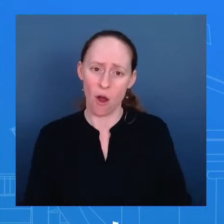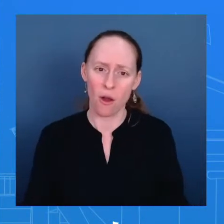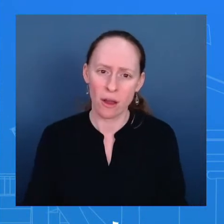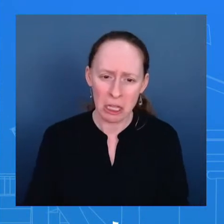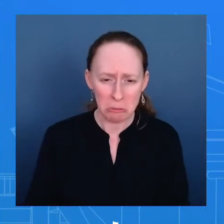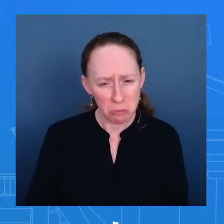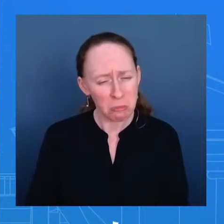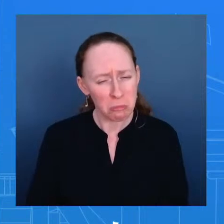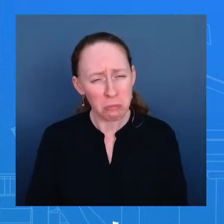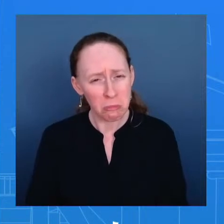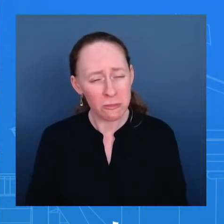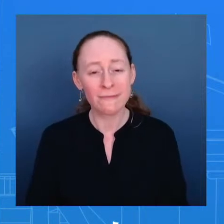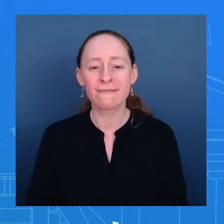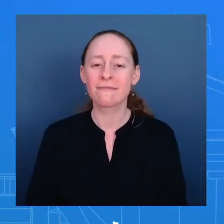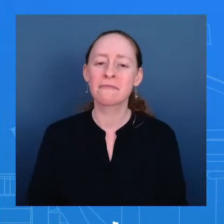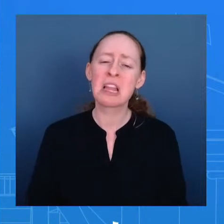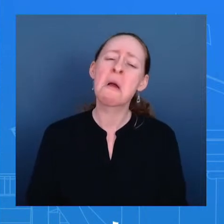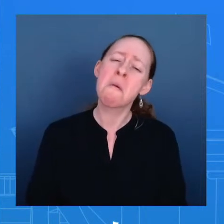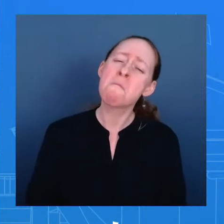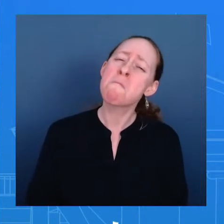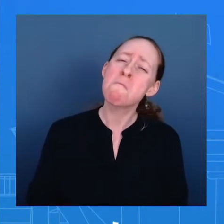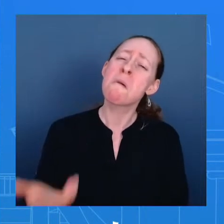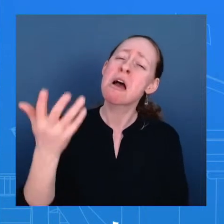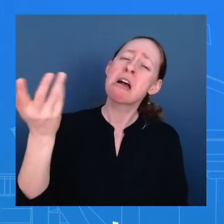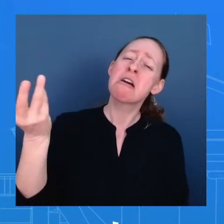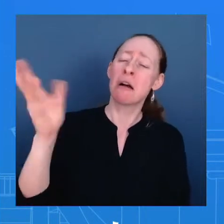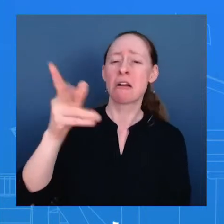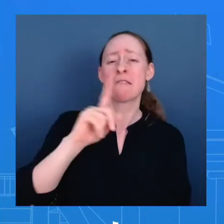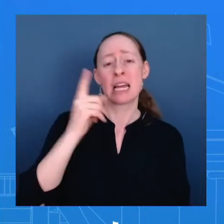what kind of reception do you expect him to receive? Mr. Benjamin: Sure. You know -- you know,